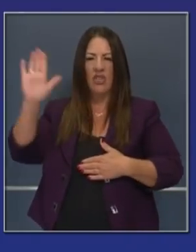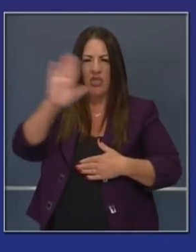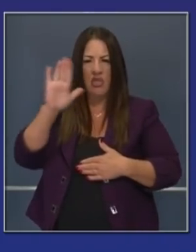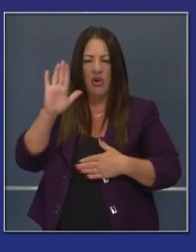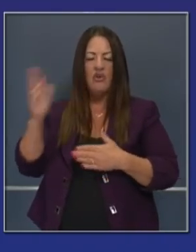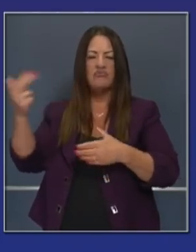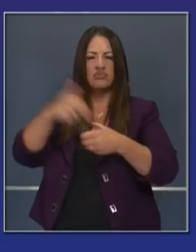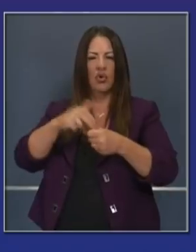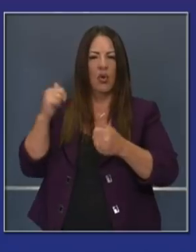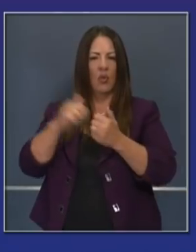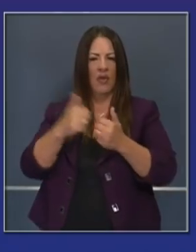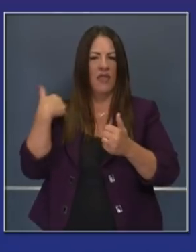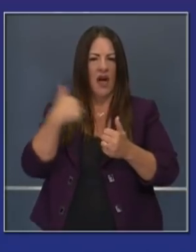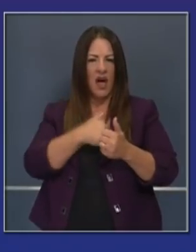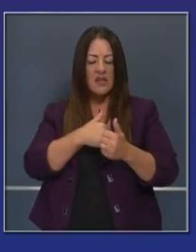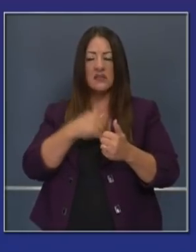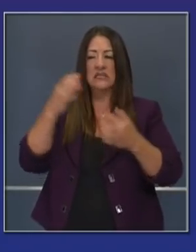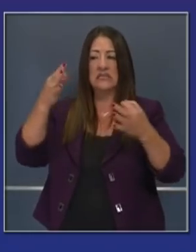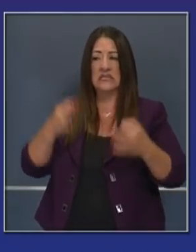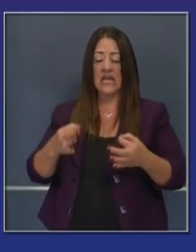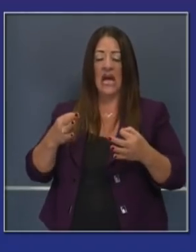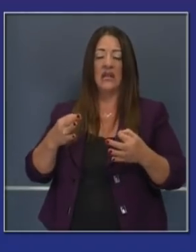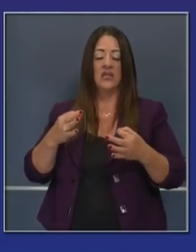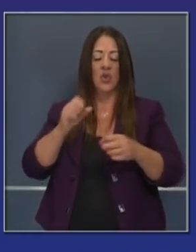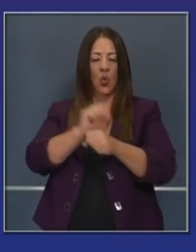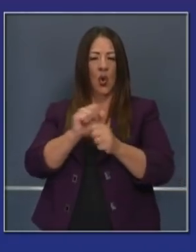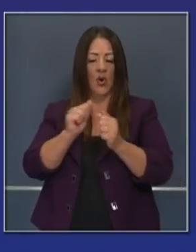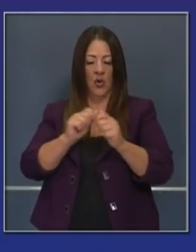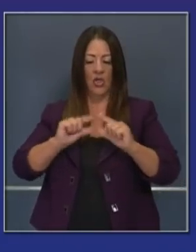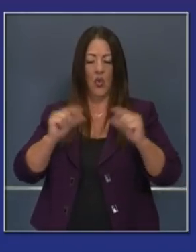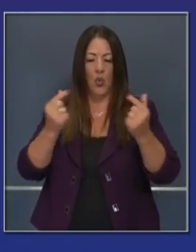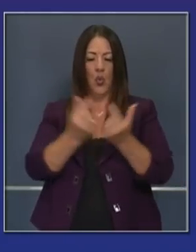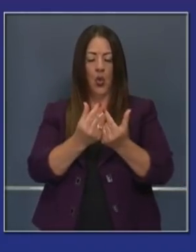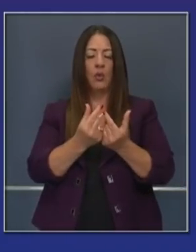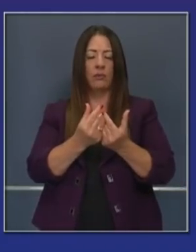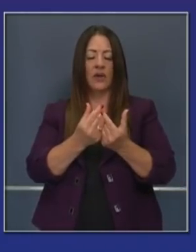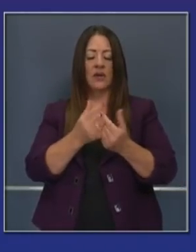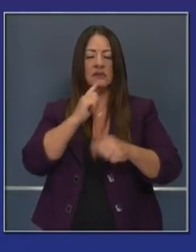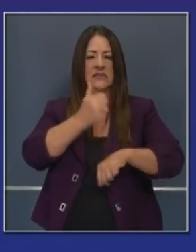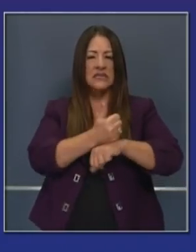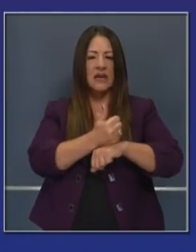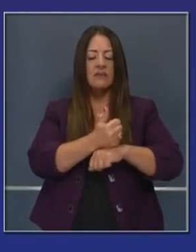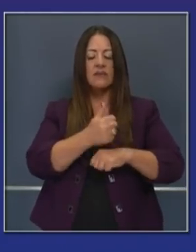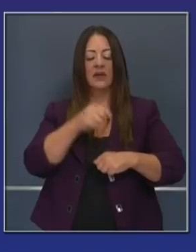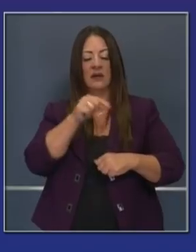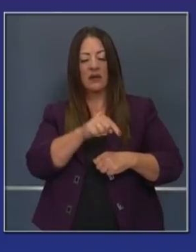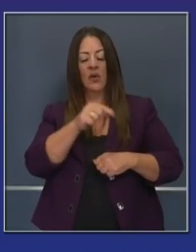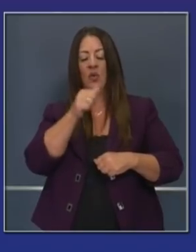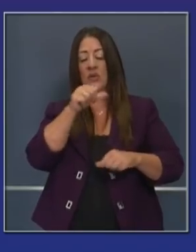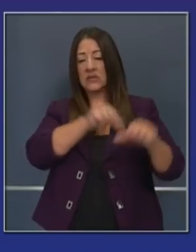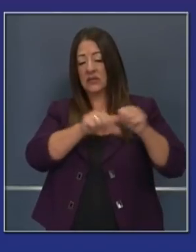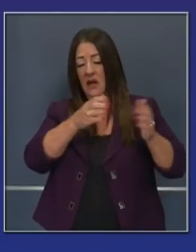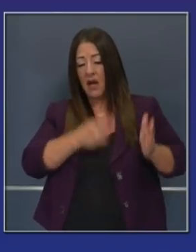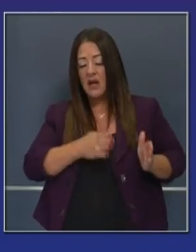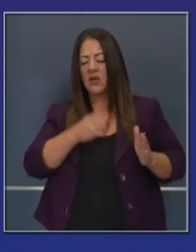WE HAD CONVERSATION THAT LED TO CONSIDERATION TO JOIN OUR EFFORTS HERE IN THE STATE OF CALIFORNIA TO REVIEW VACCINES,